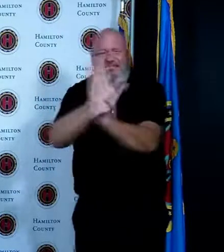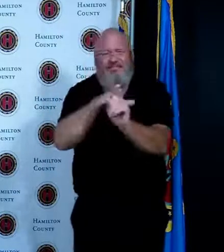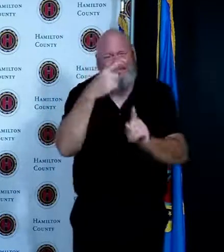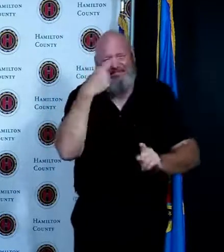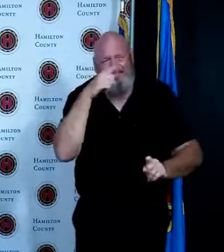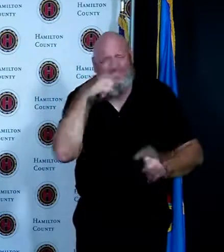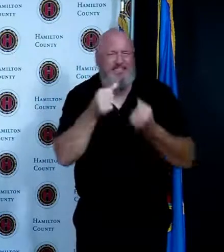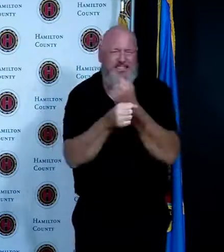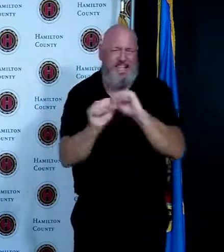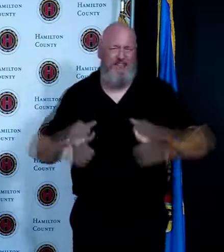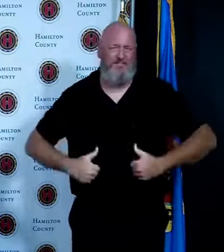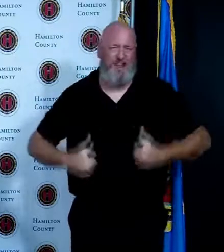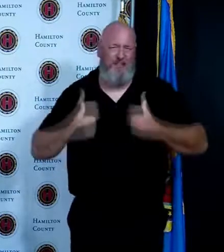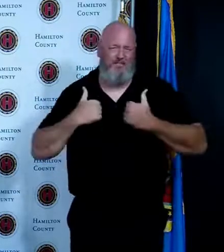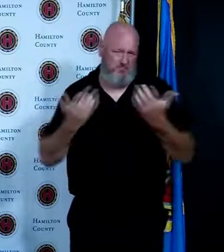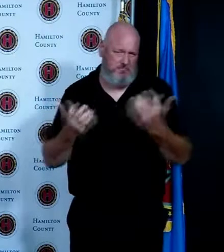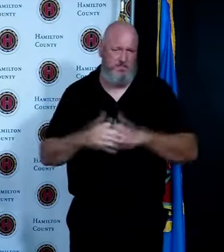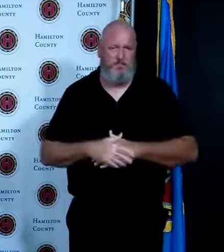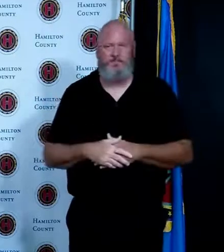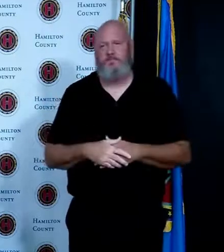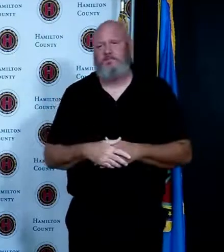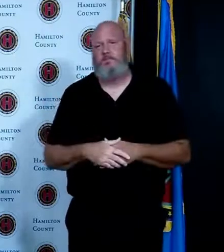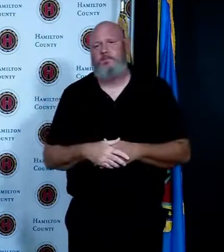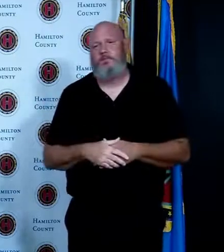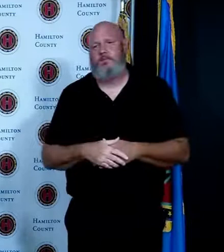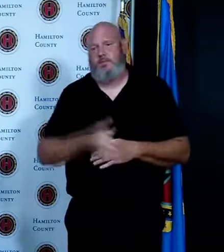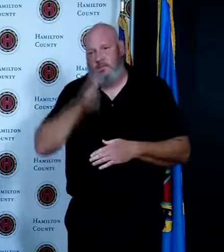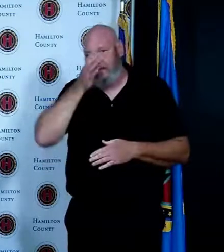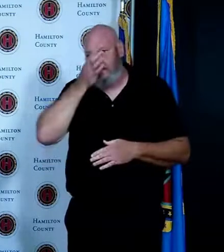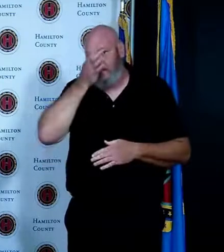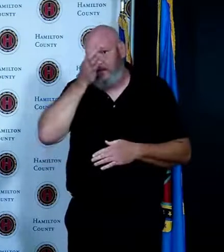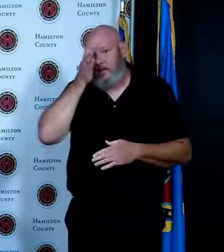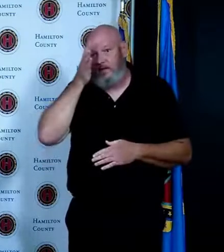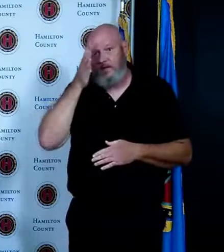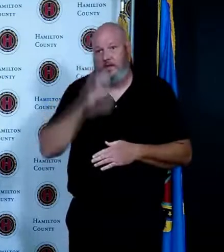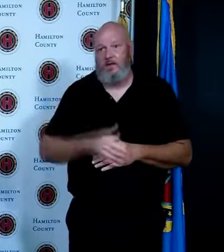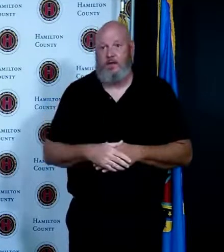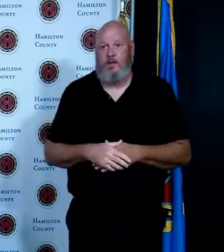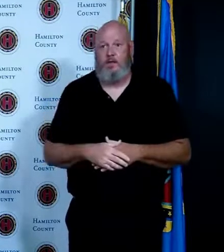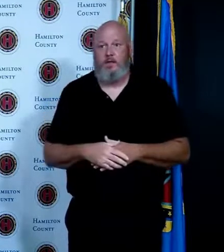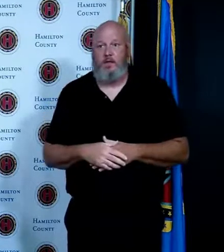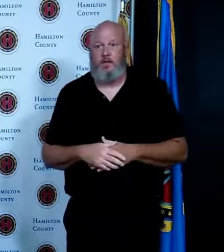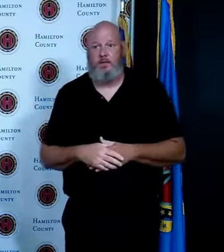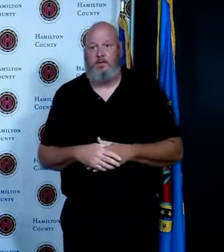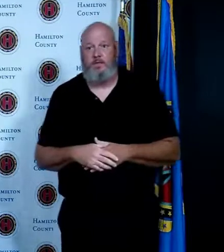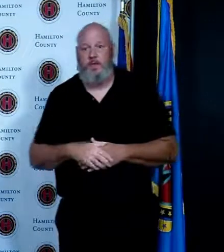you Josh Bazan on with WCPO has two questions for you